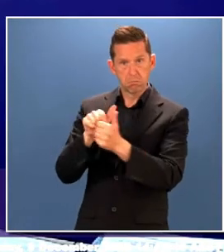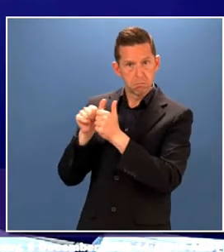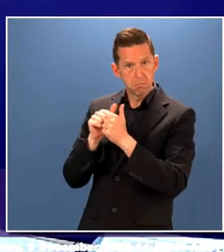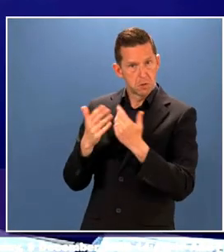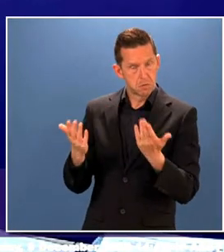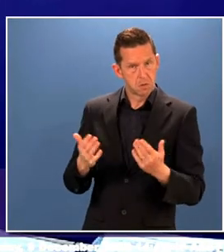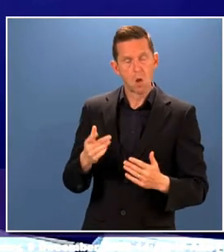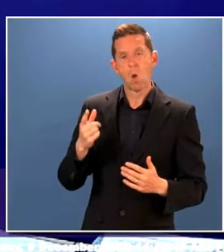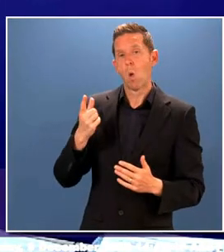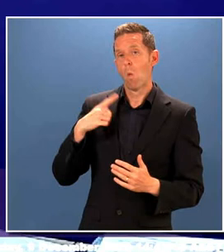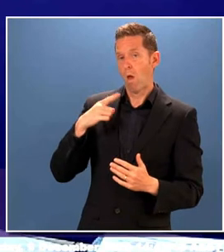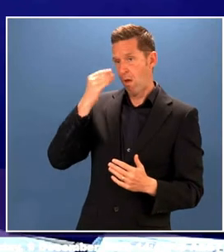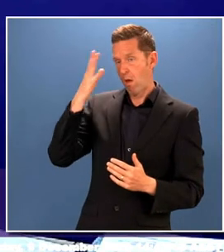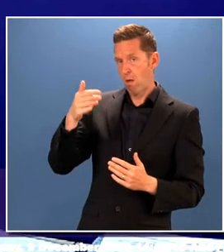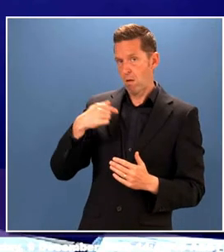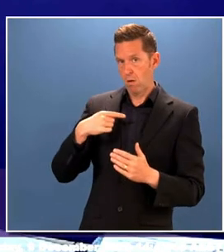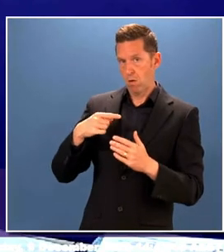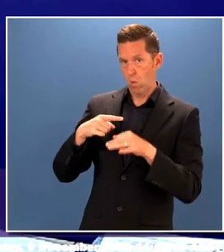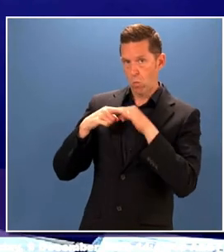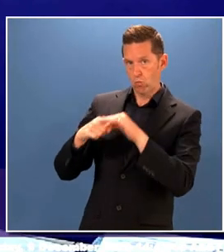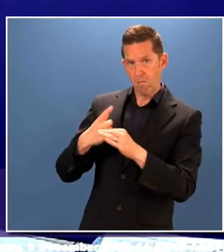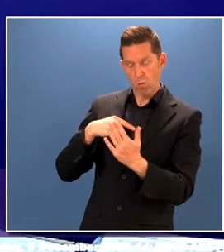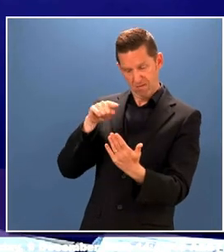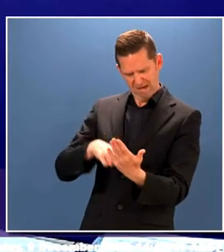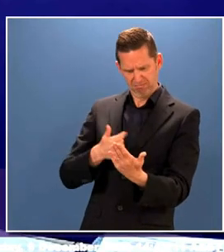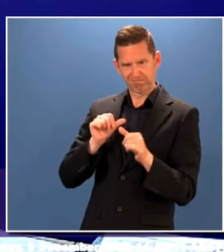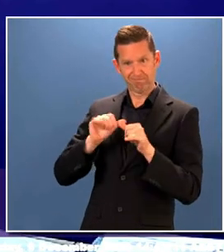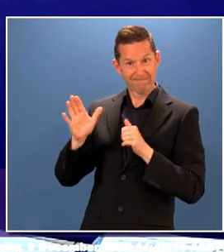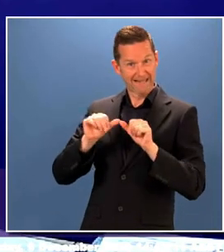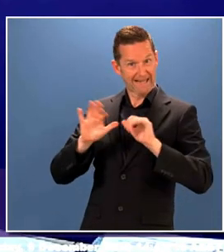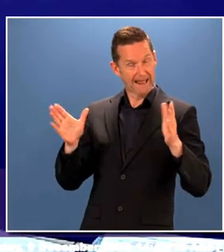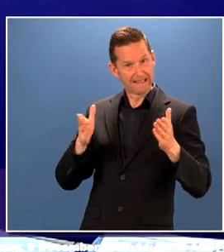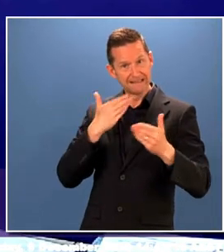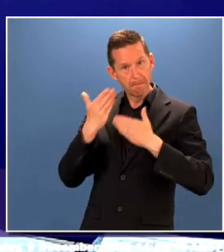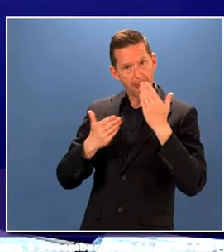I ask because it actually seems to be quite a clear exposition kind of the general principles